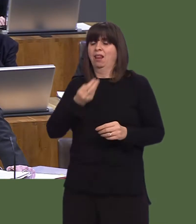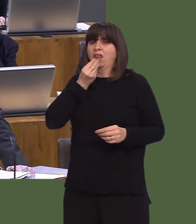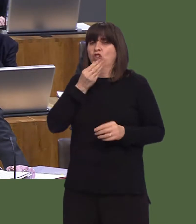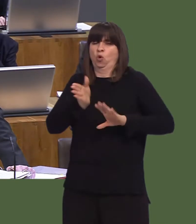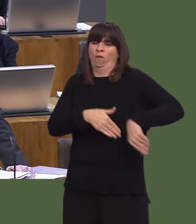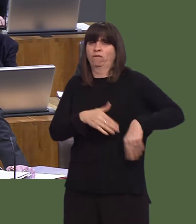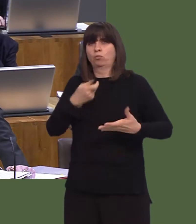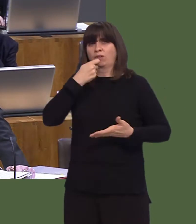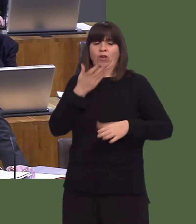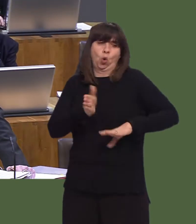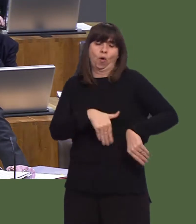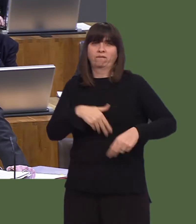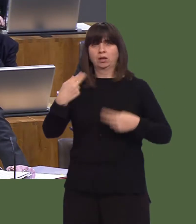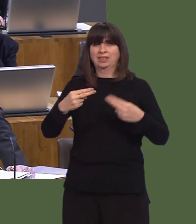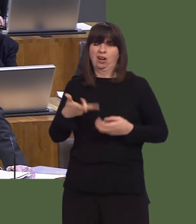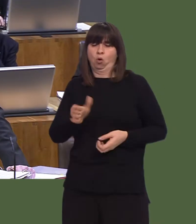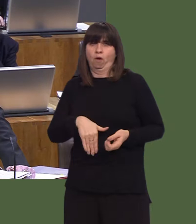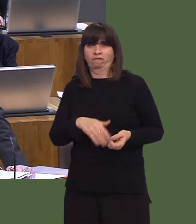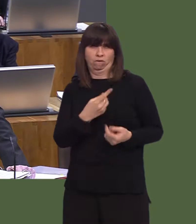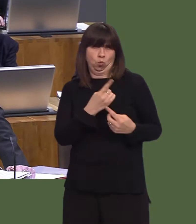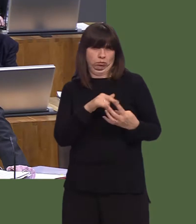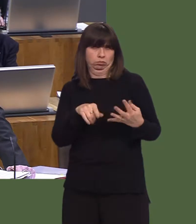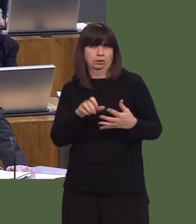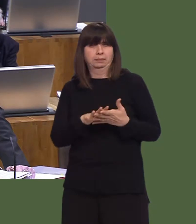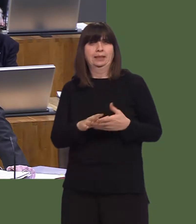We know, of course, the situation with universal credit.